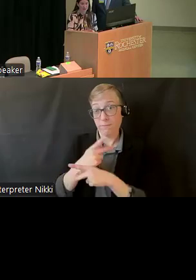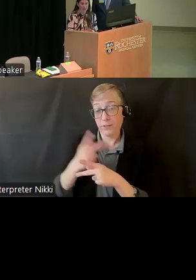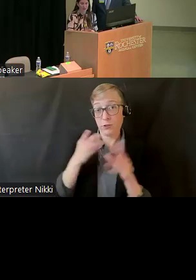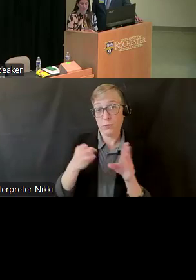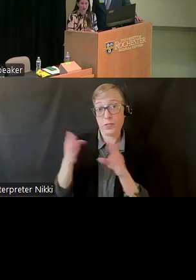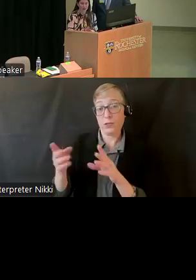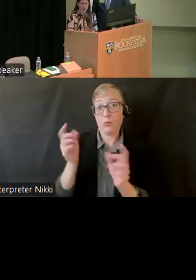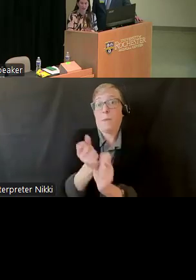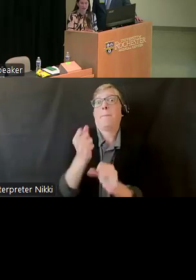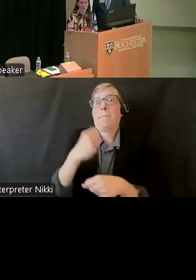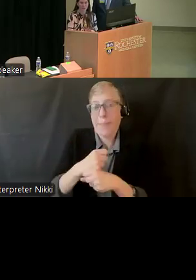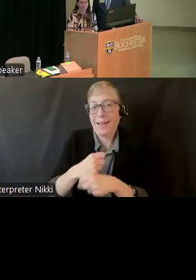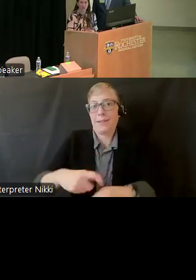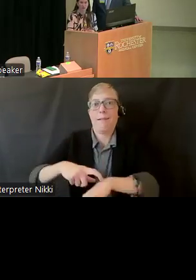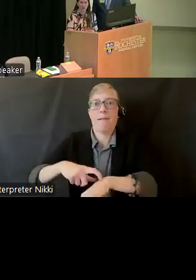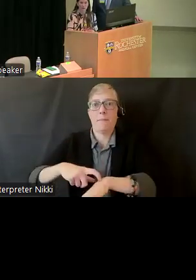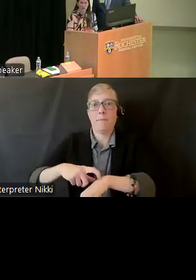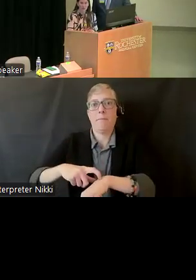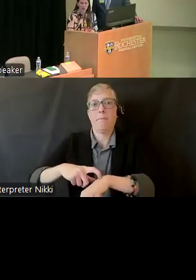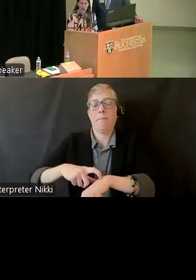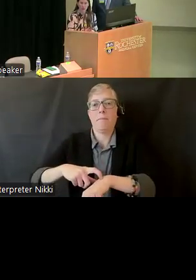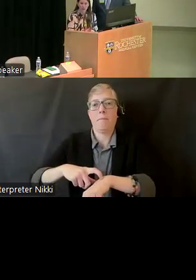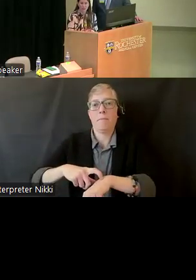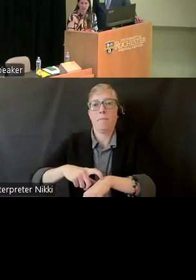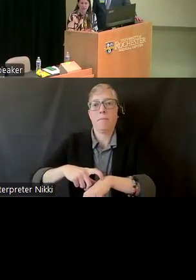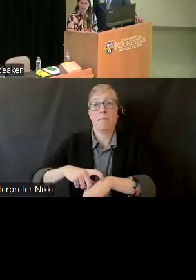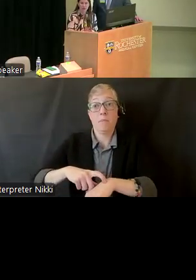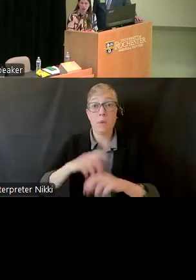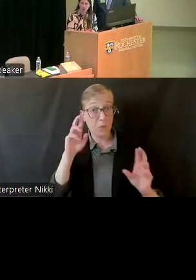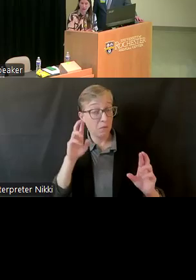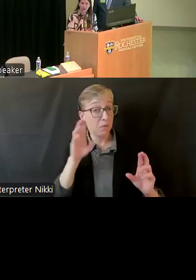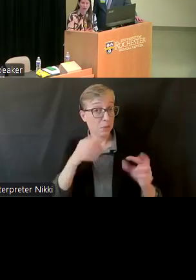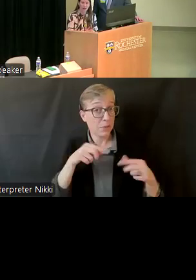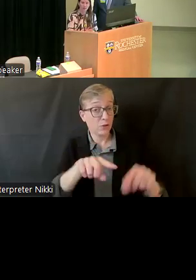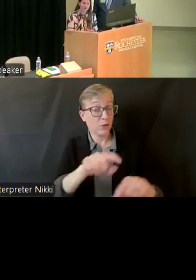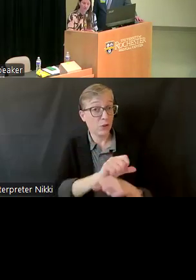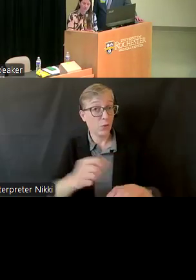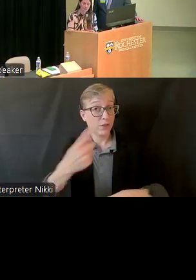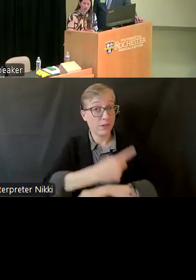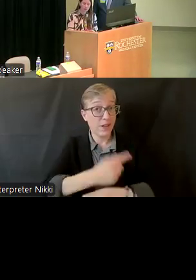emphasized that ideally these would be really during the workday because that's showing that